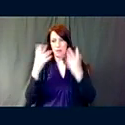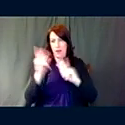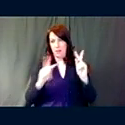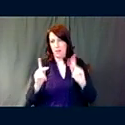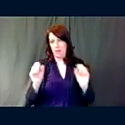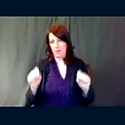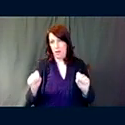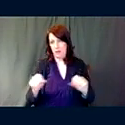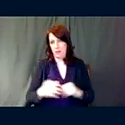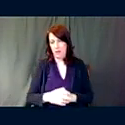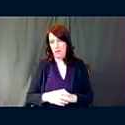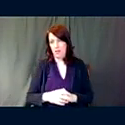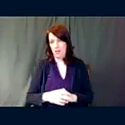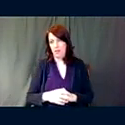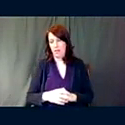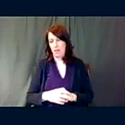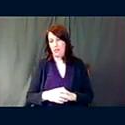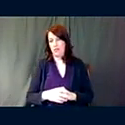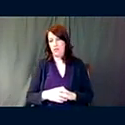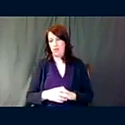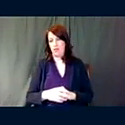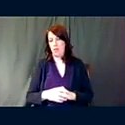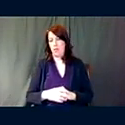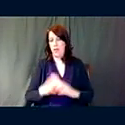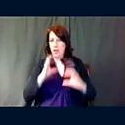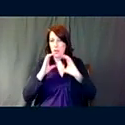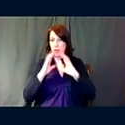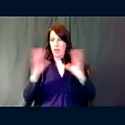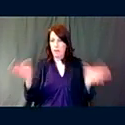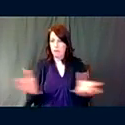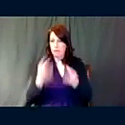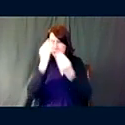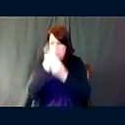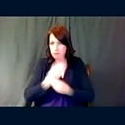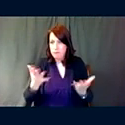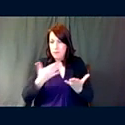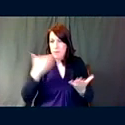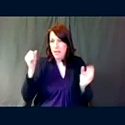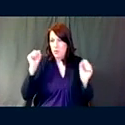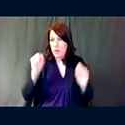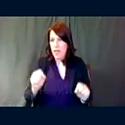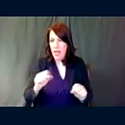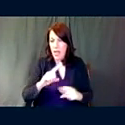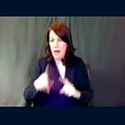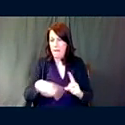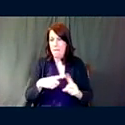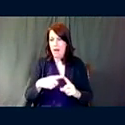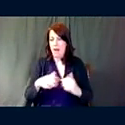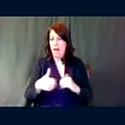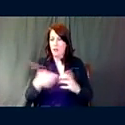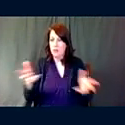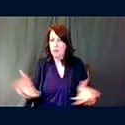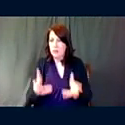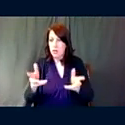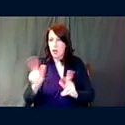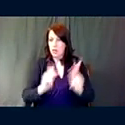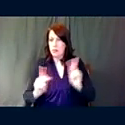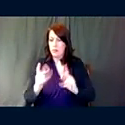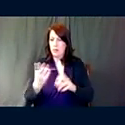AVAILABLE TO AS MANY PEOPLE AS POSSIBLE SO WE'RE COMMUNICATING AS BEST WE CAN ABOUT HOW TO